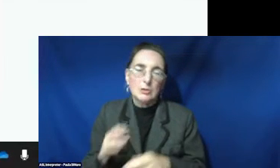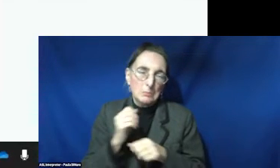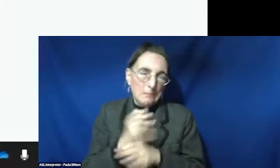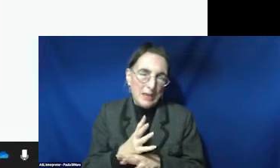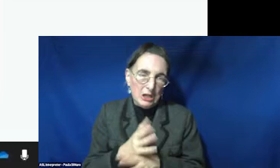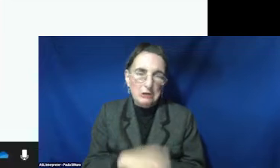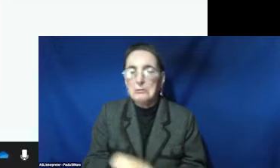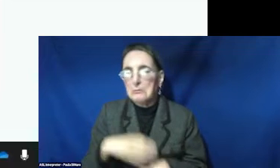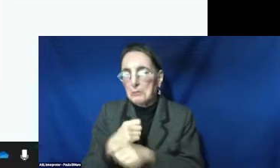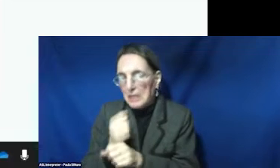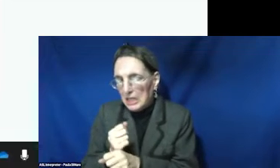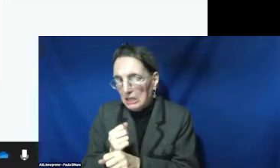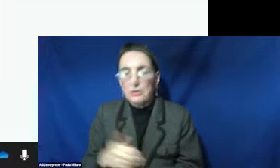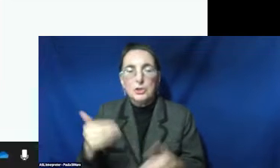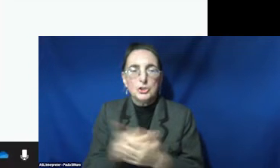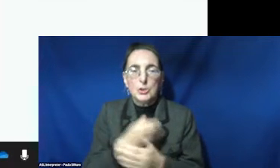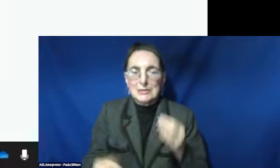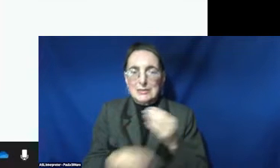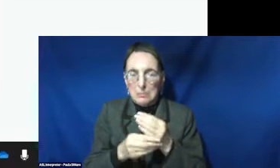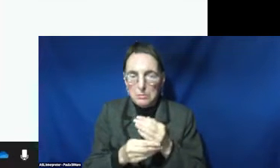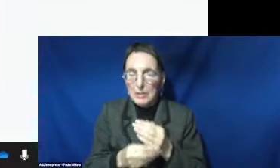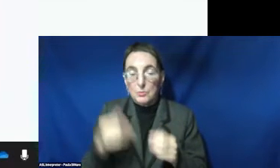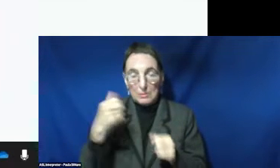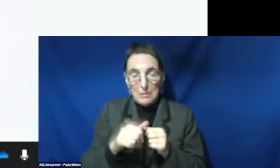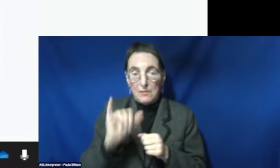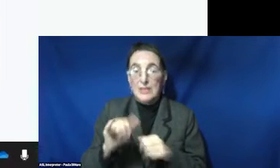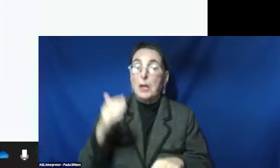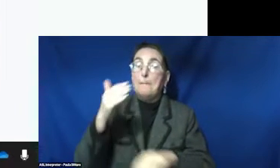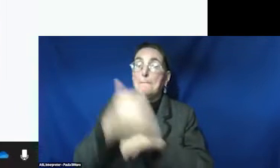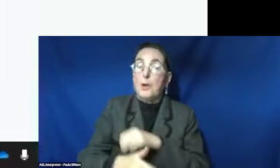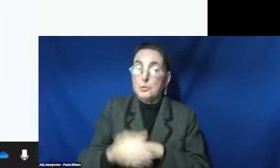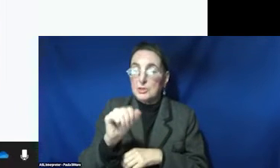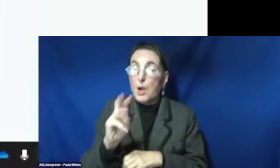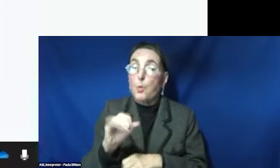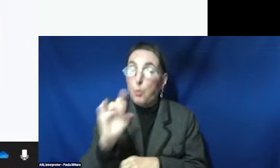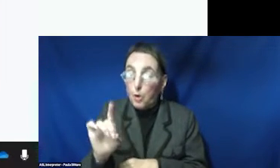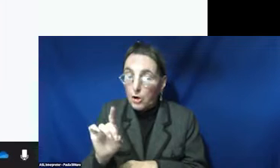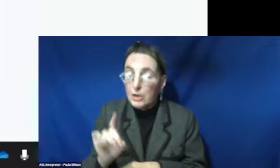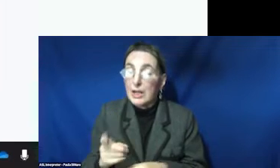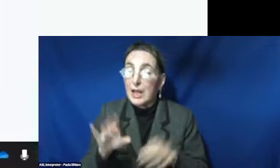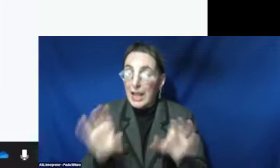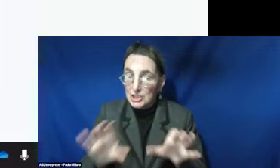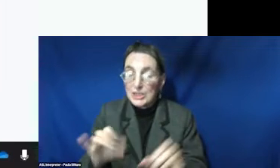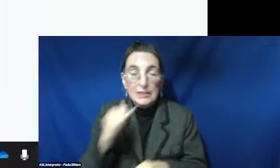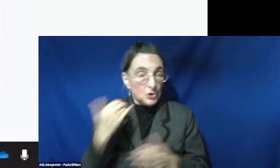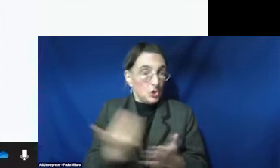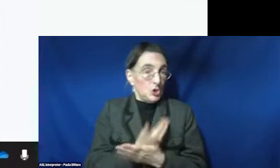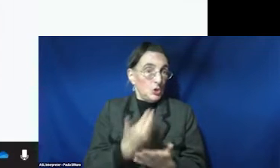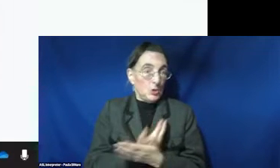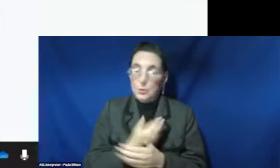So remember, this is a post-award action. So you If you are completely brandnew, you don't have any awards with NSF,